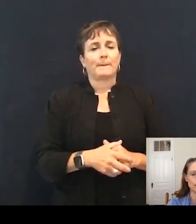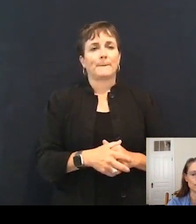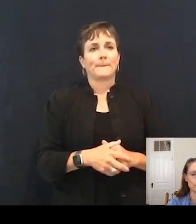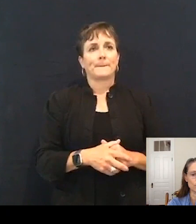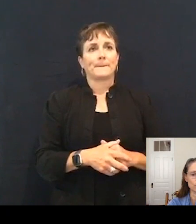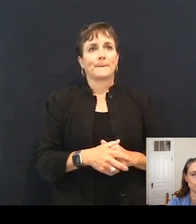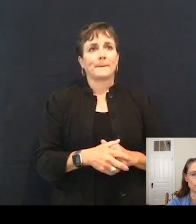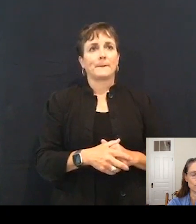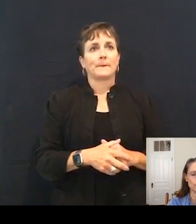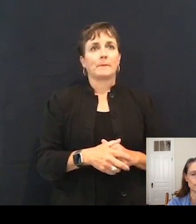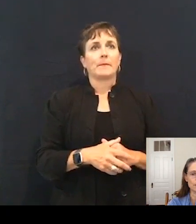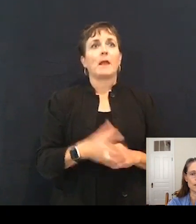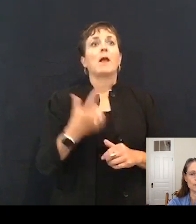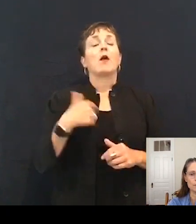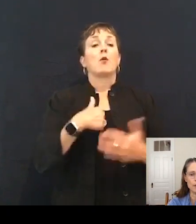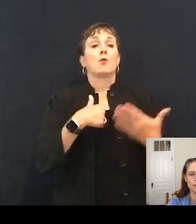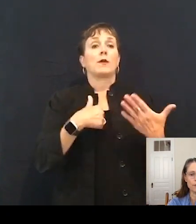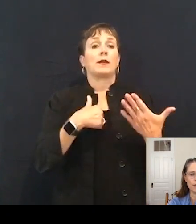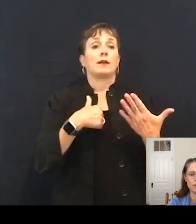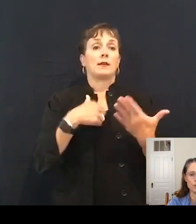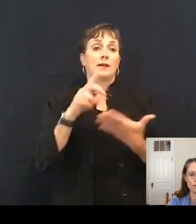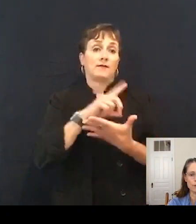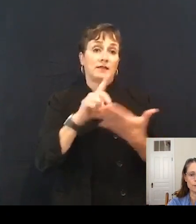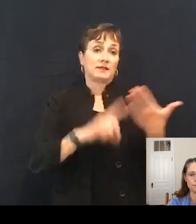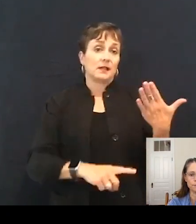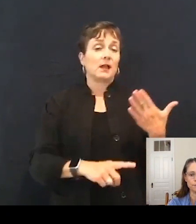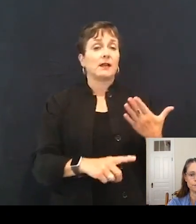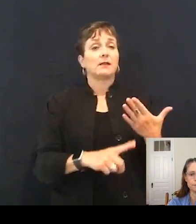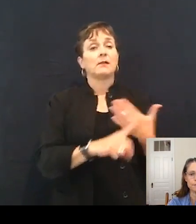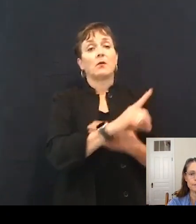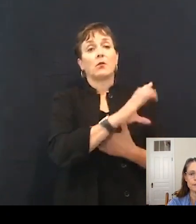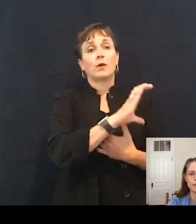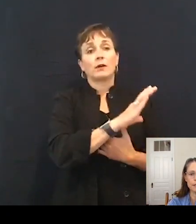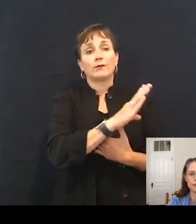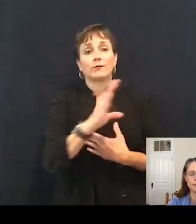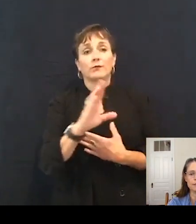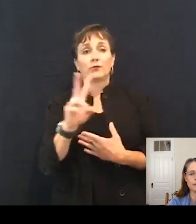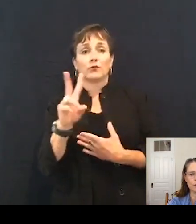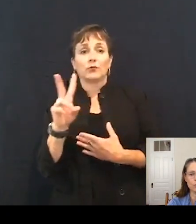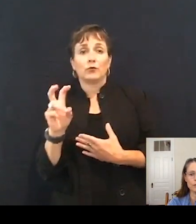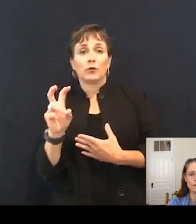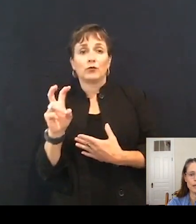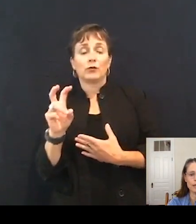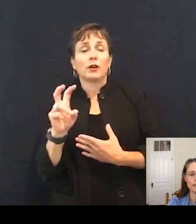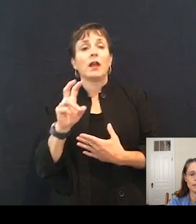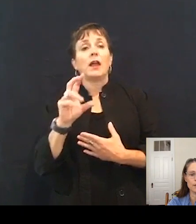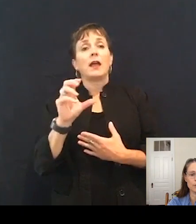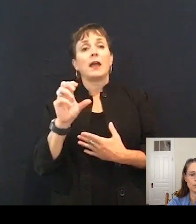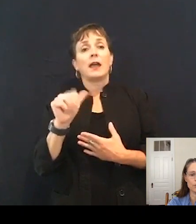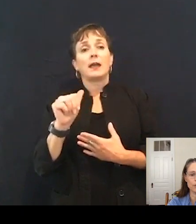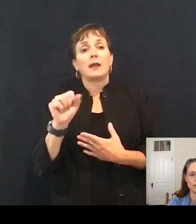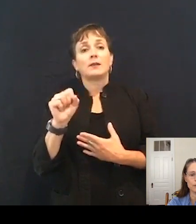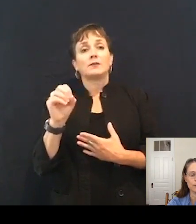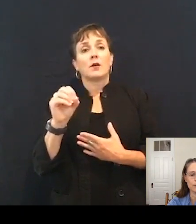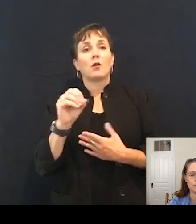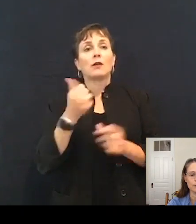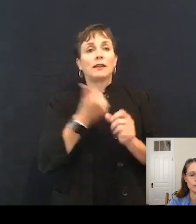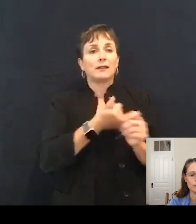with slight modifications in sequence and chemistry.